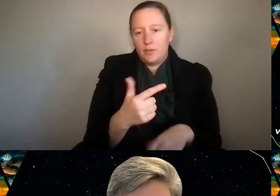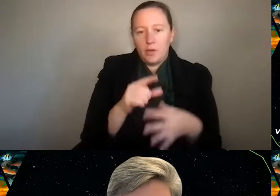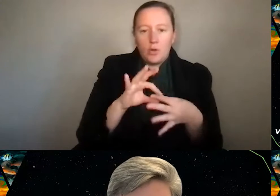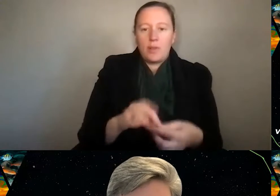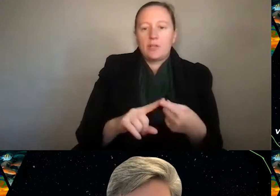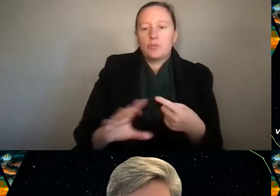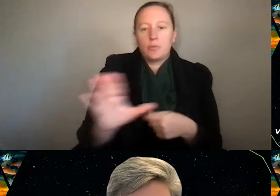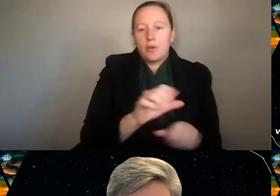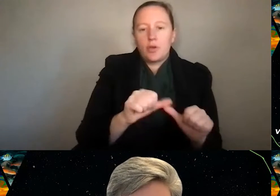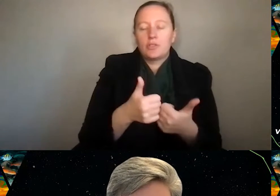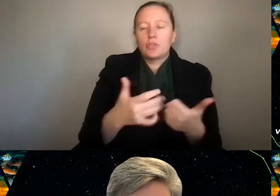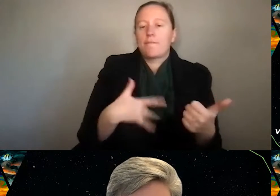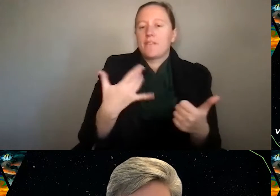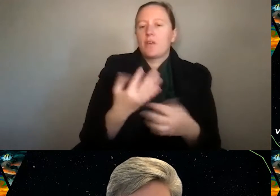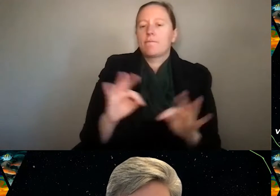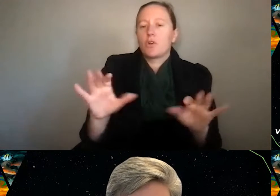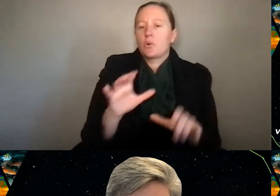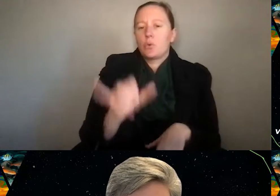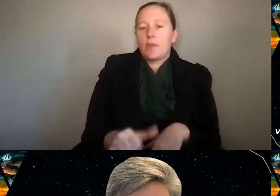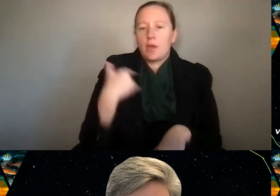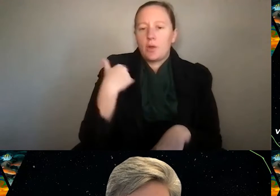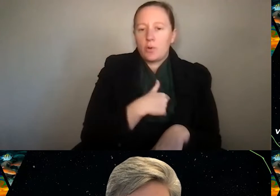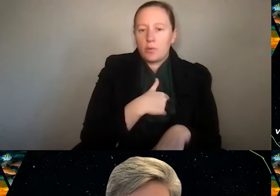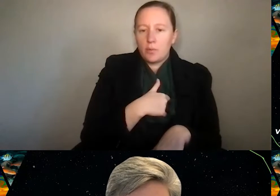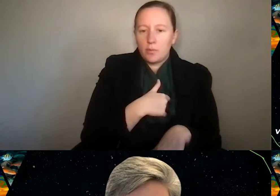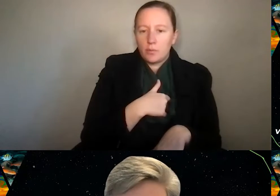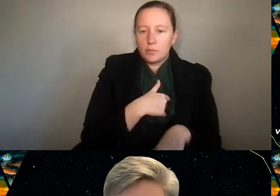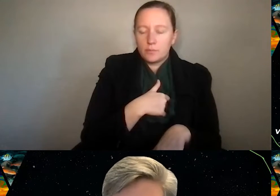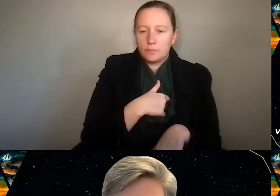so feel free to do that. We do that and we're trying to outreach